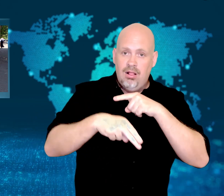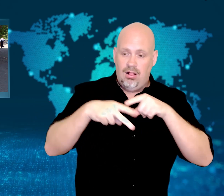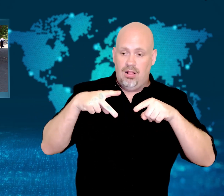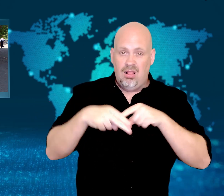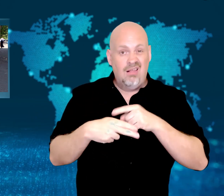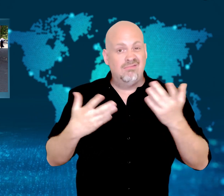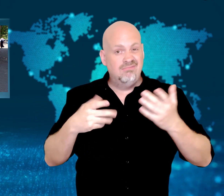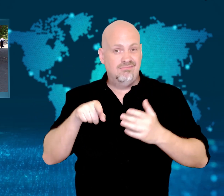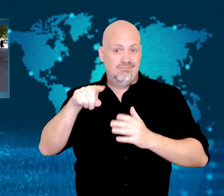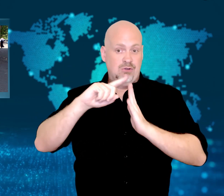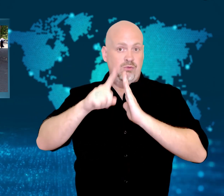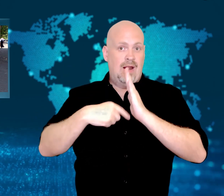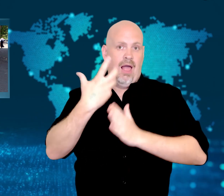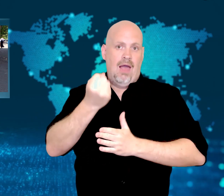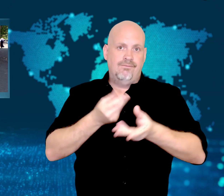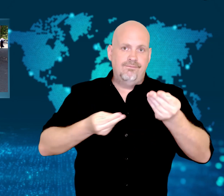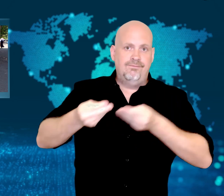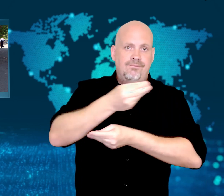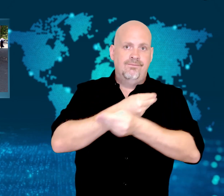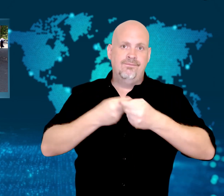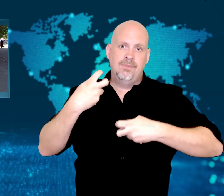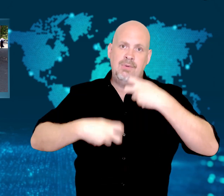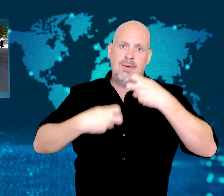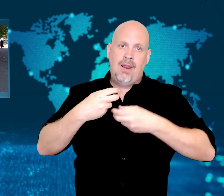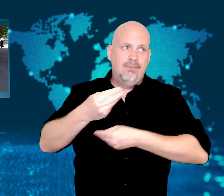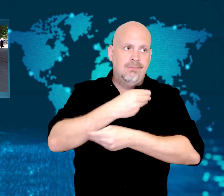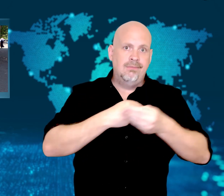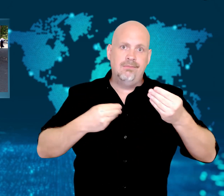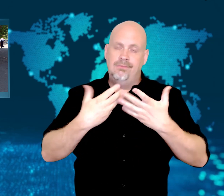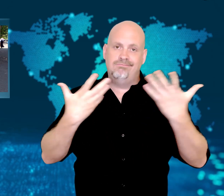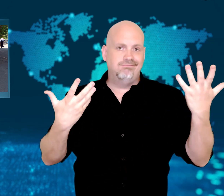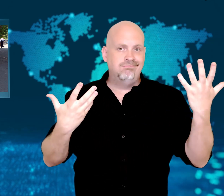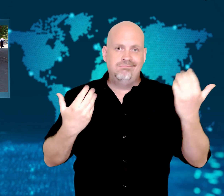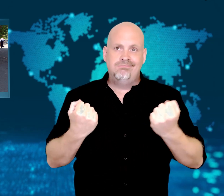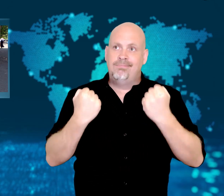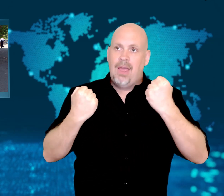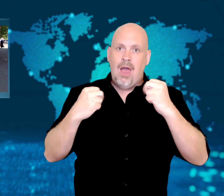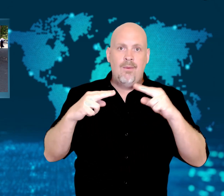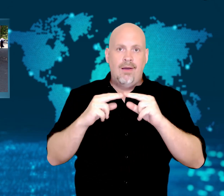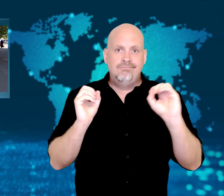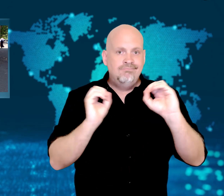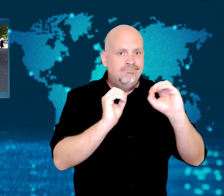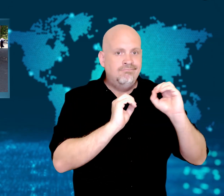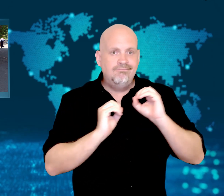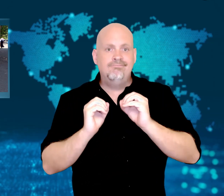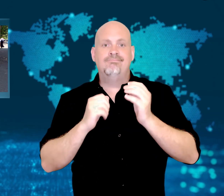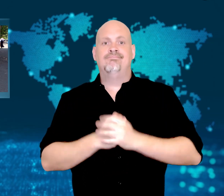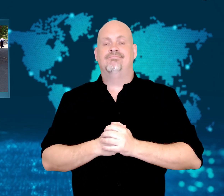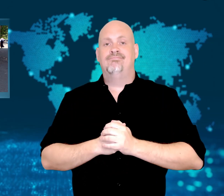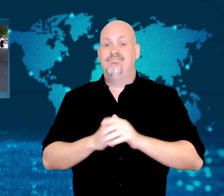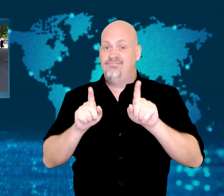and blackouts caused by a deepening economic crisis in the country.